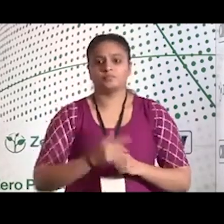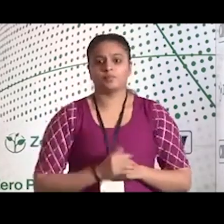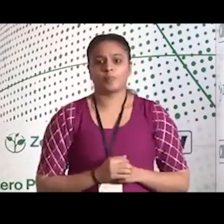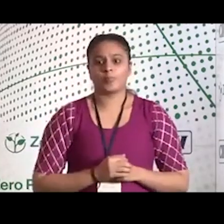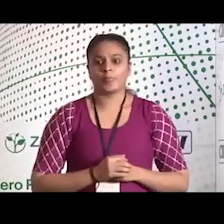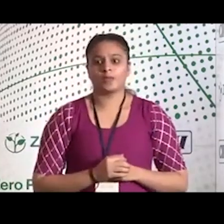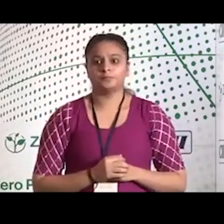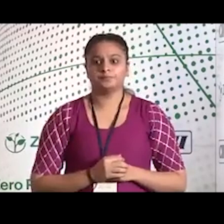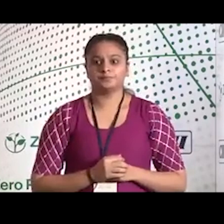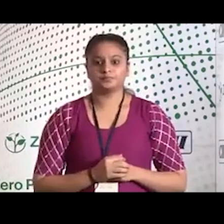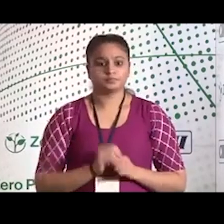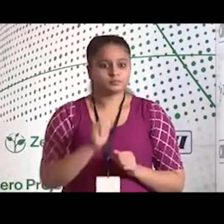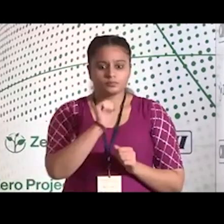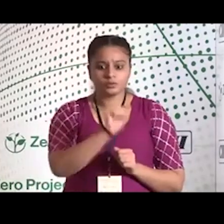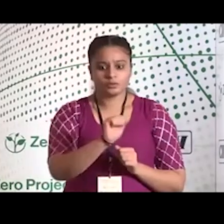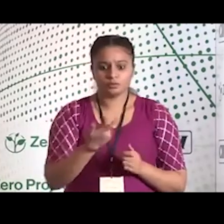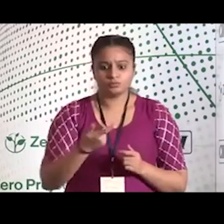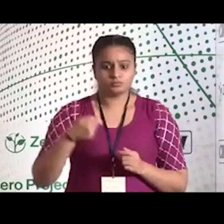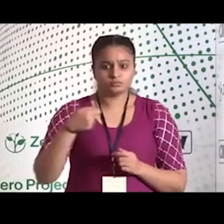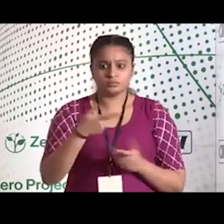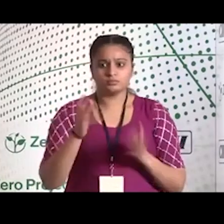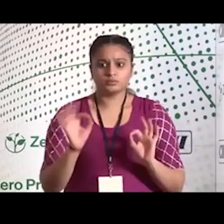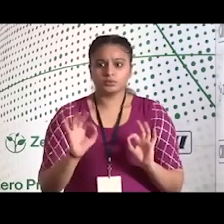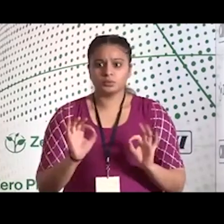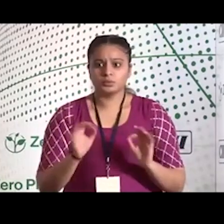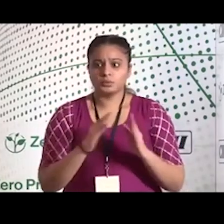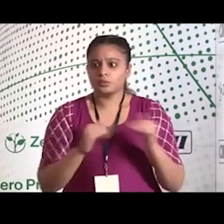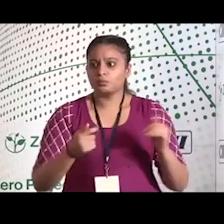But my game in the latter the academy which